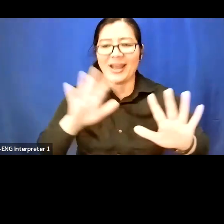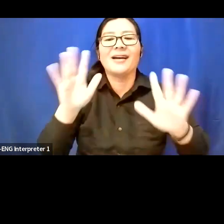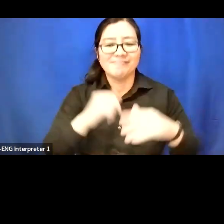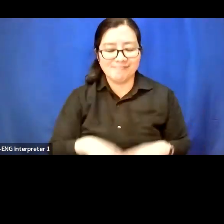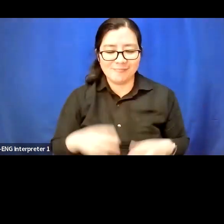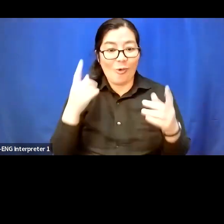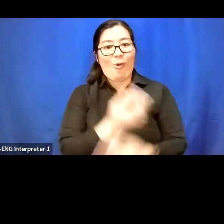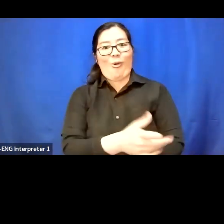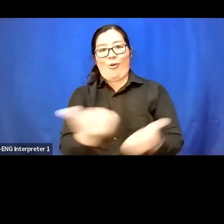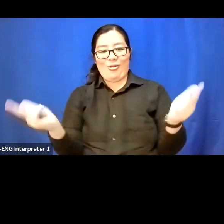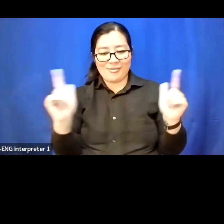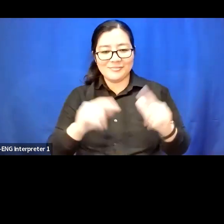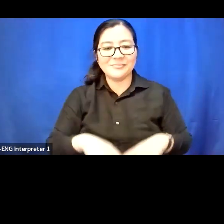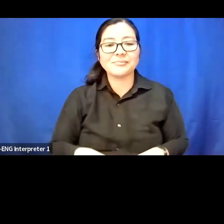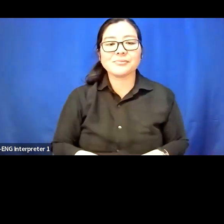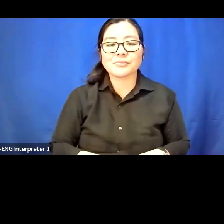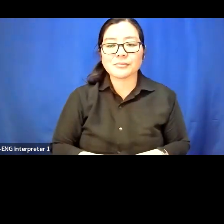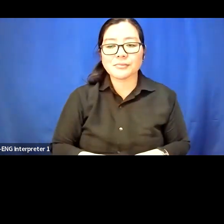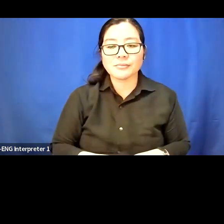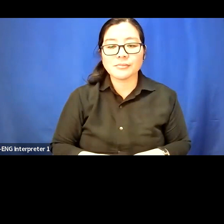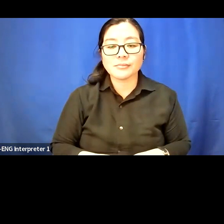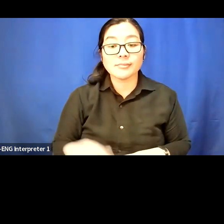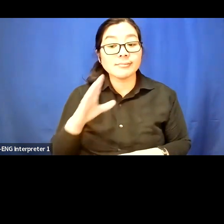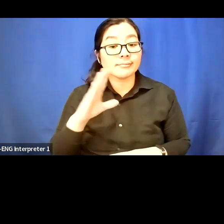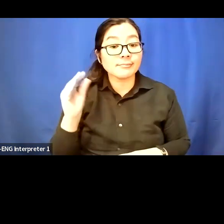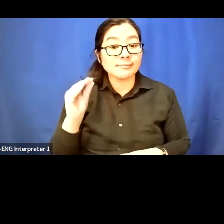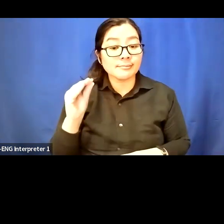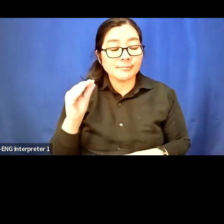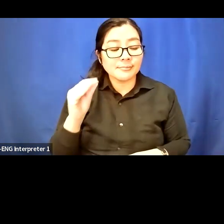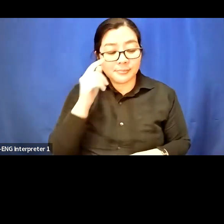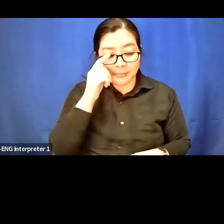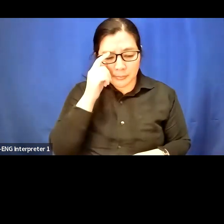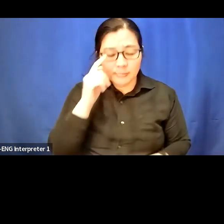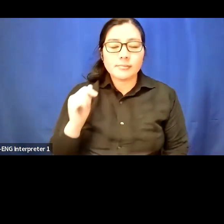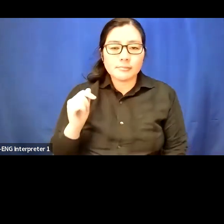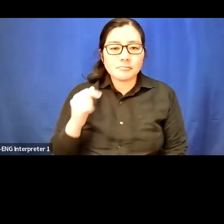Okay. And I thought that that would be fitting